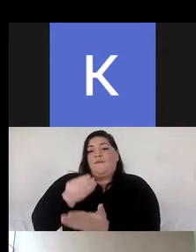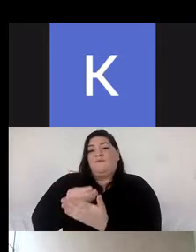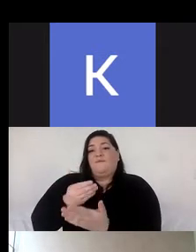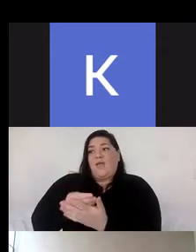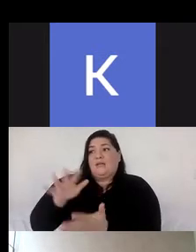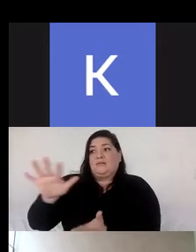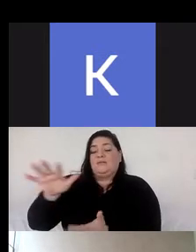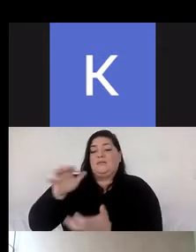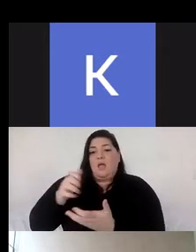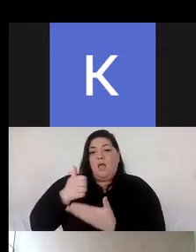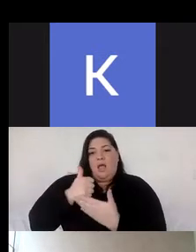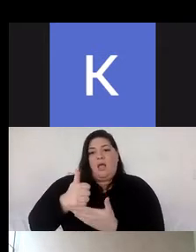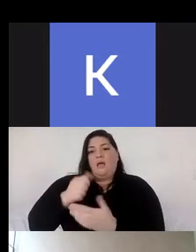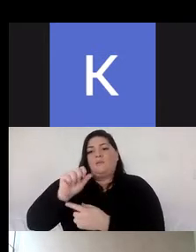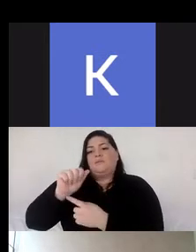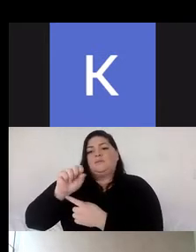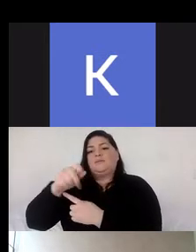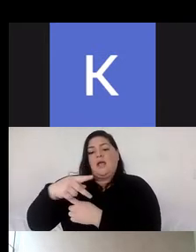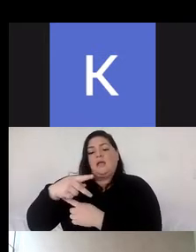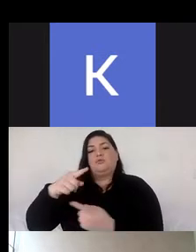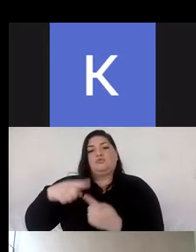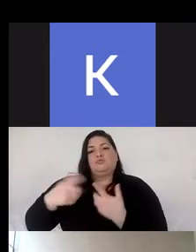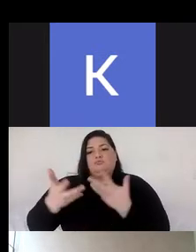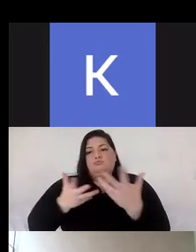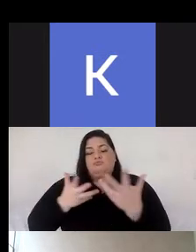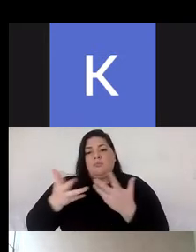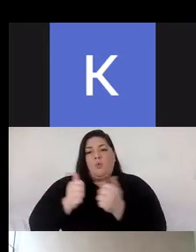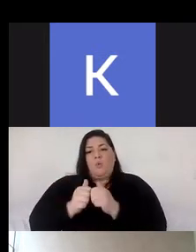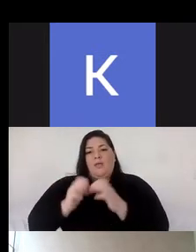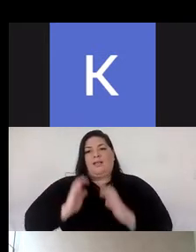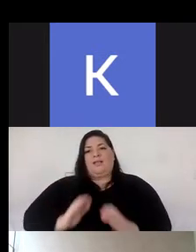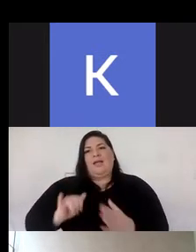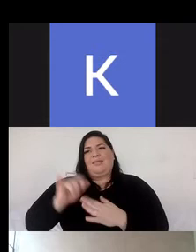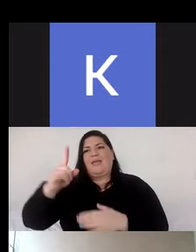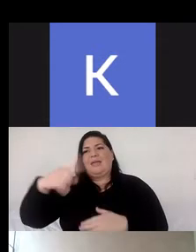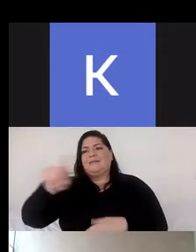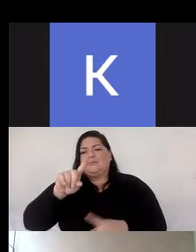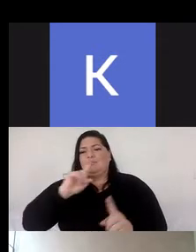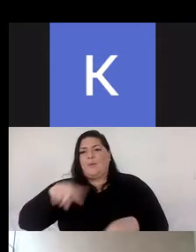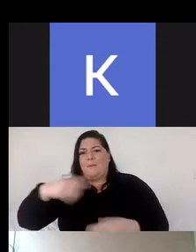Sakhi to engage sensitively with clients who reported experiencing sexual violence,